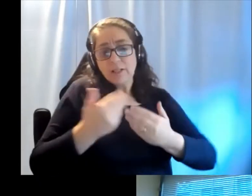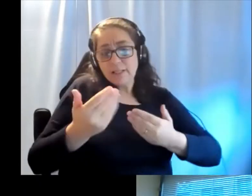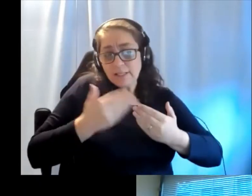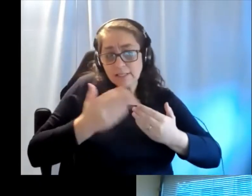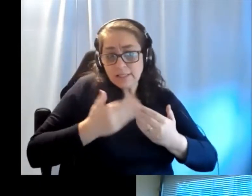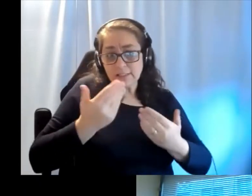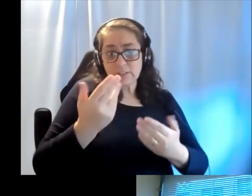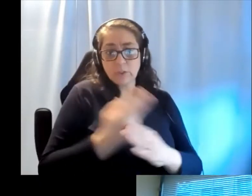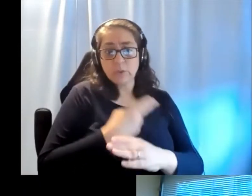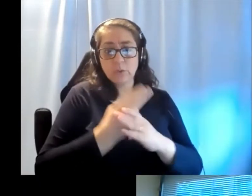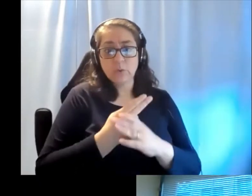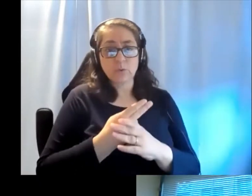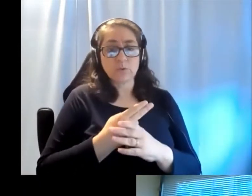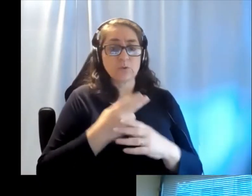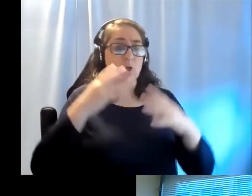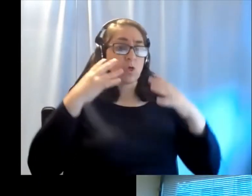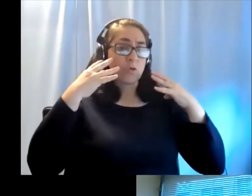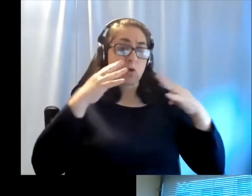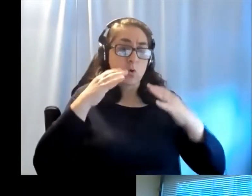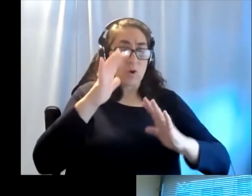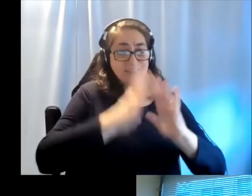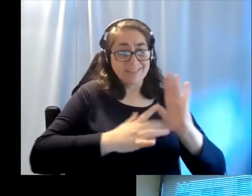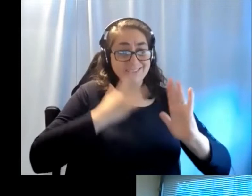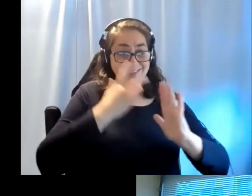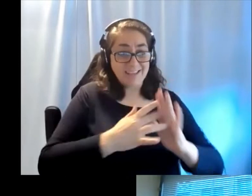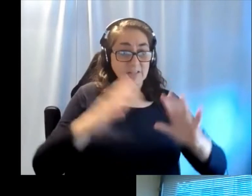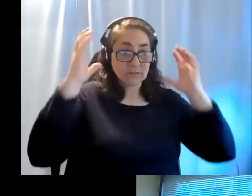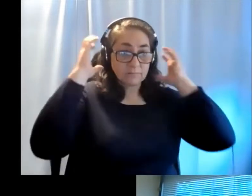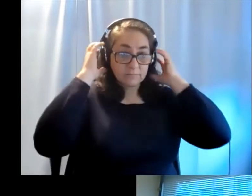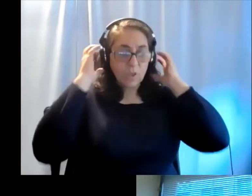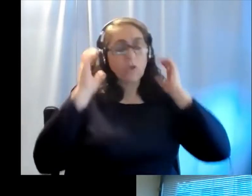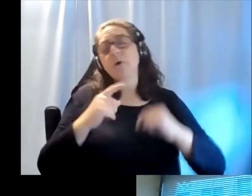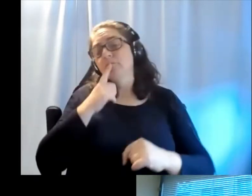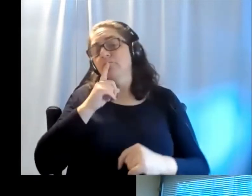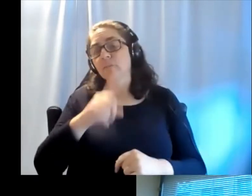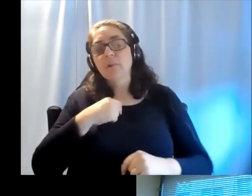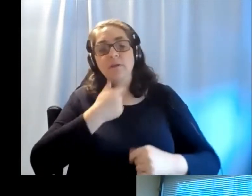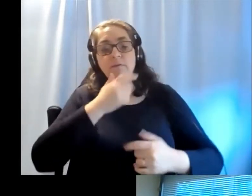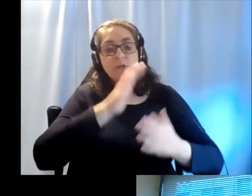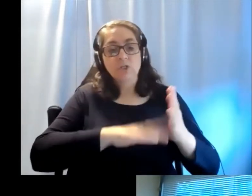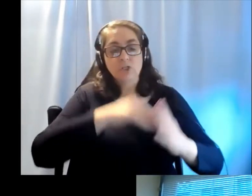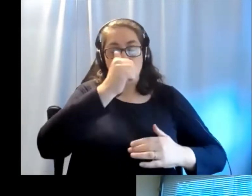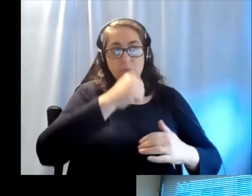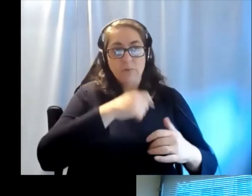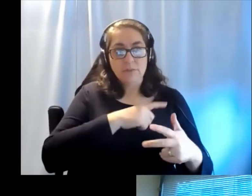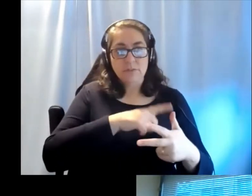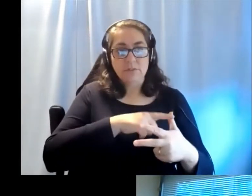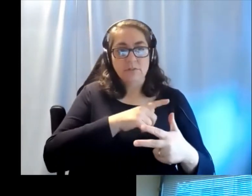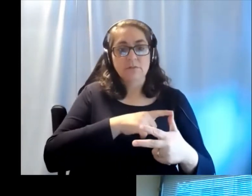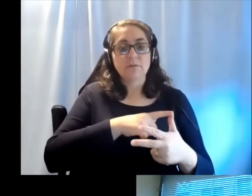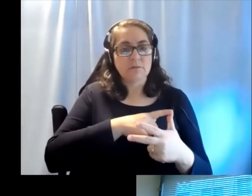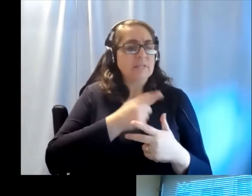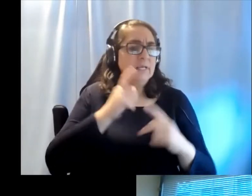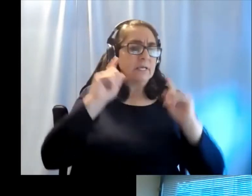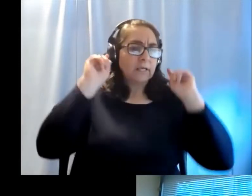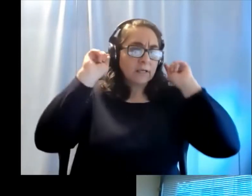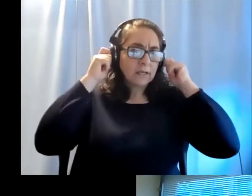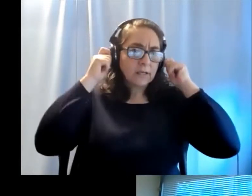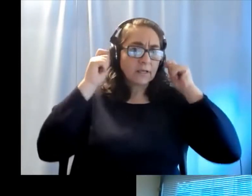Noise cancelling the cheapest would be ear plugs. The noise cancelling would be a bit more expensive.